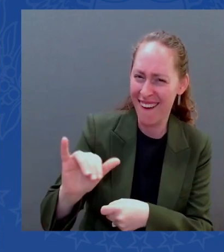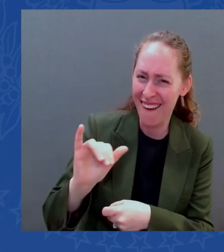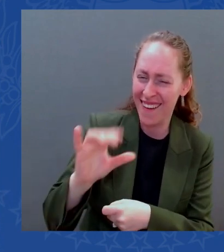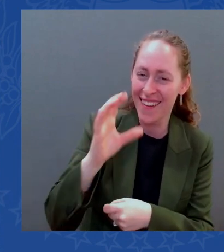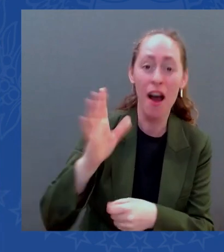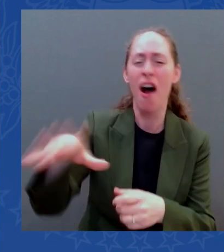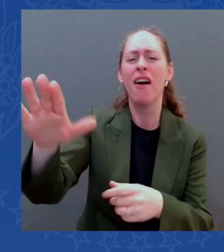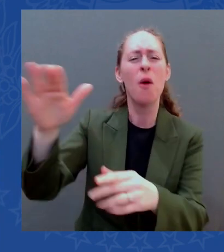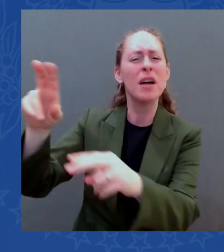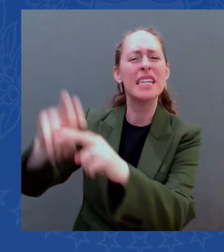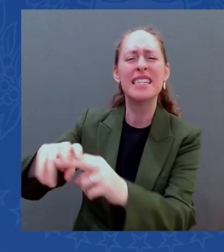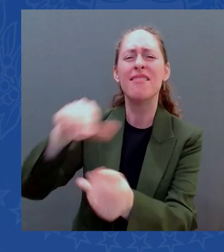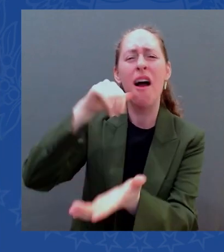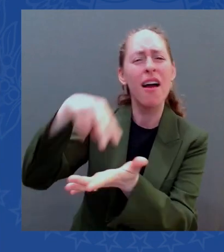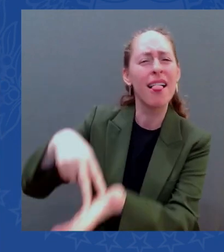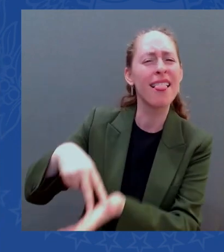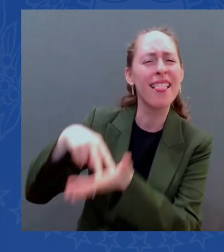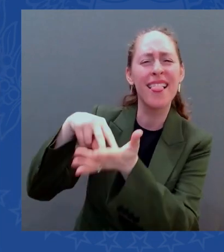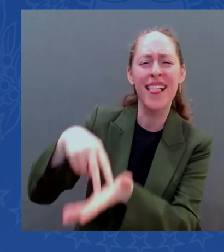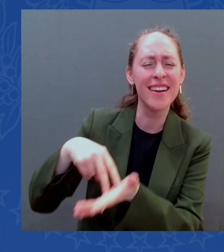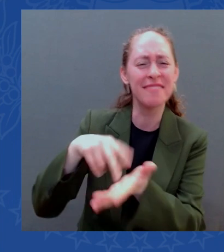See, the congresswoman knew to sit down immediately.